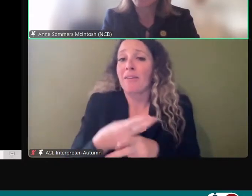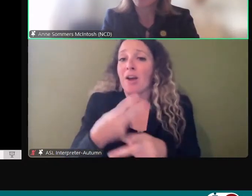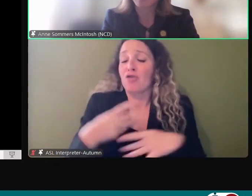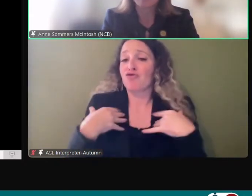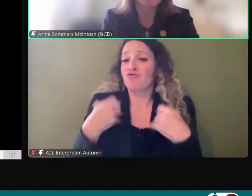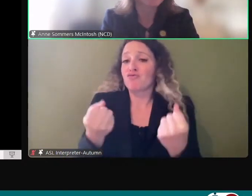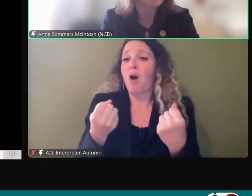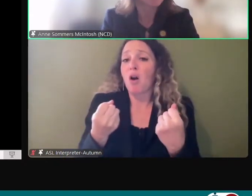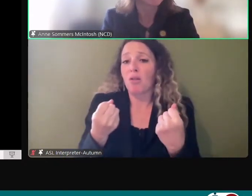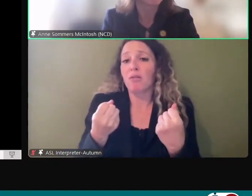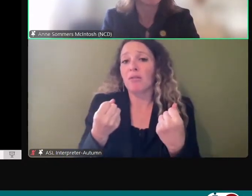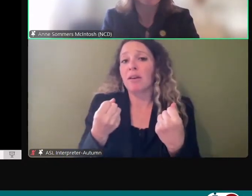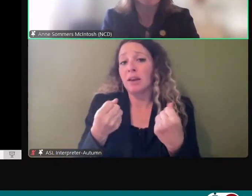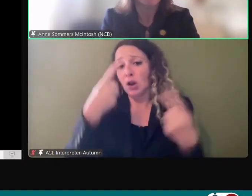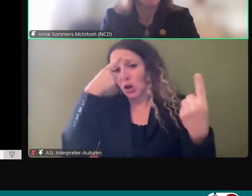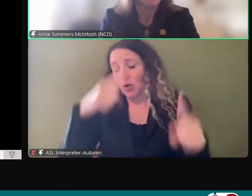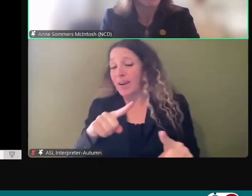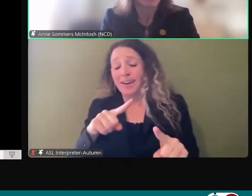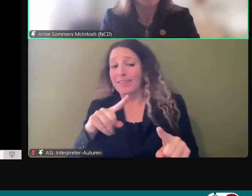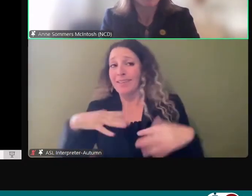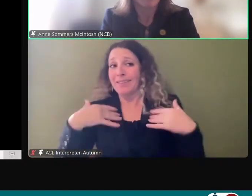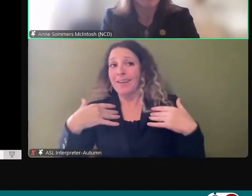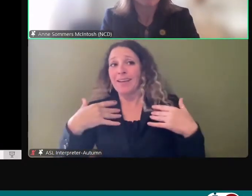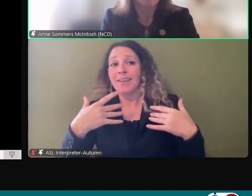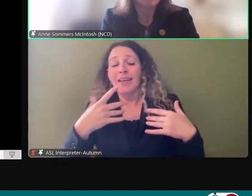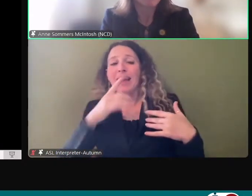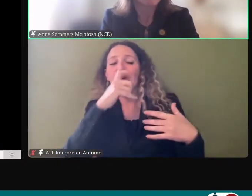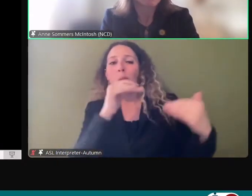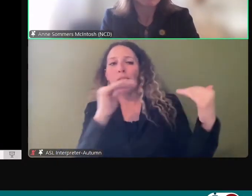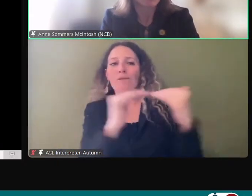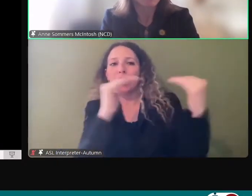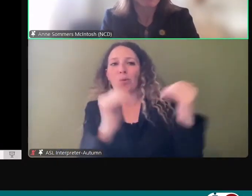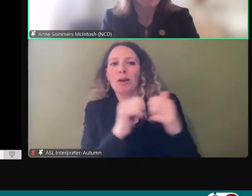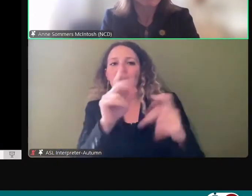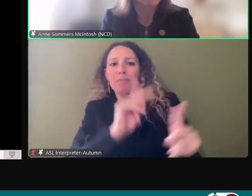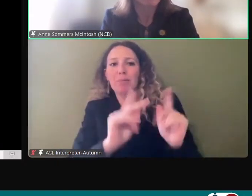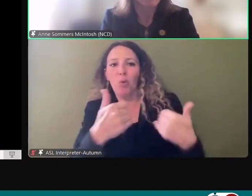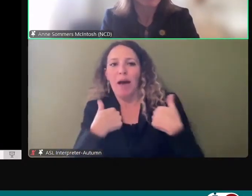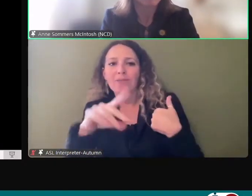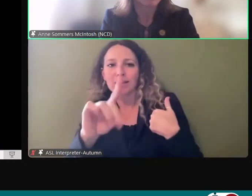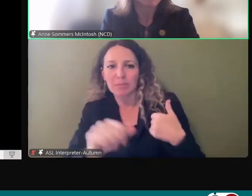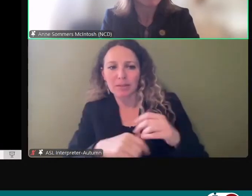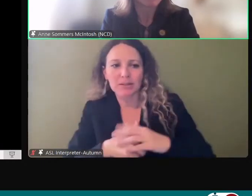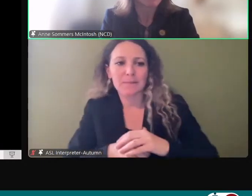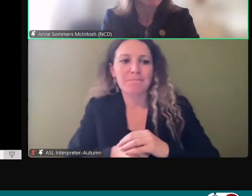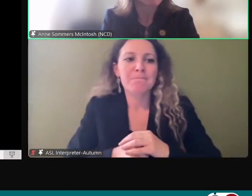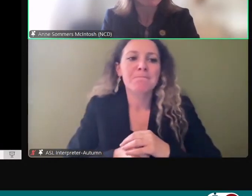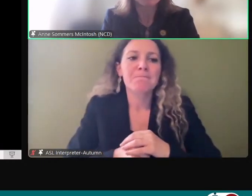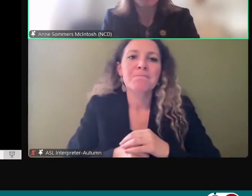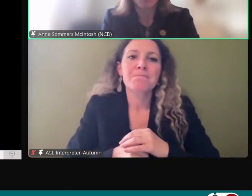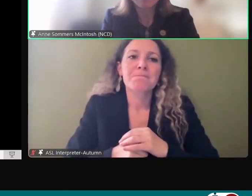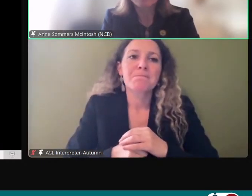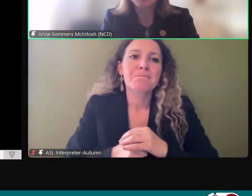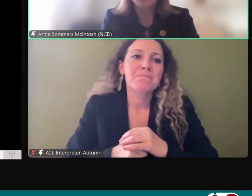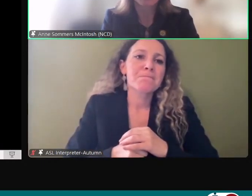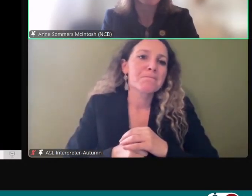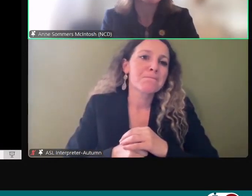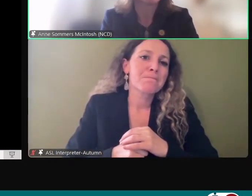unfairly. Now running out of time here, and I don't believe that there is one silver bullet